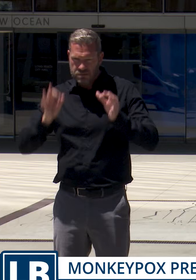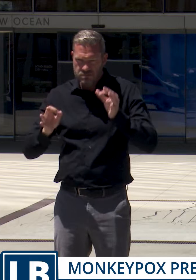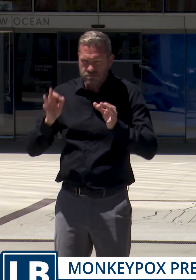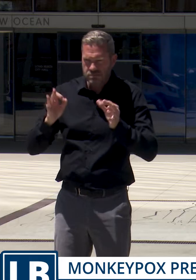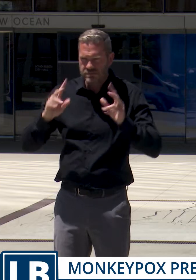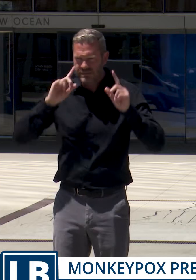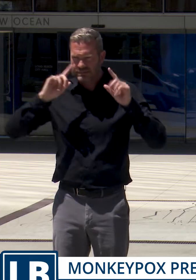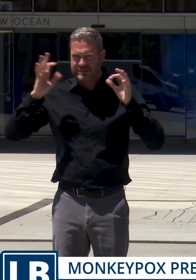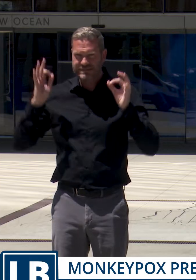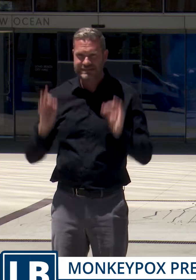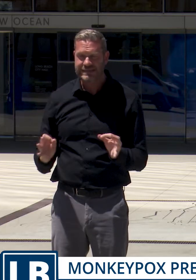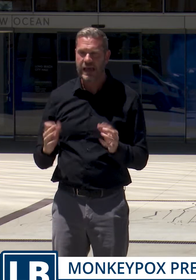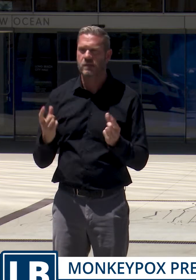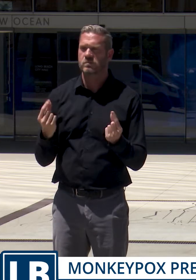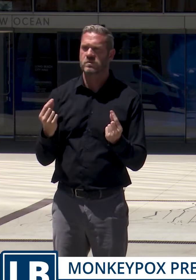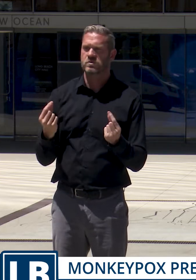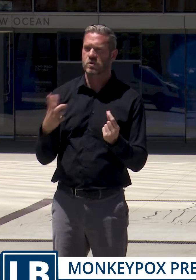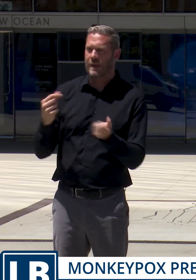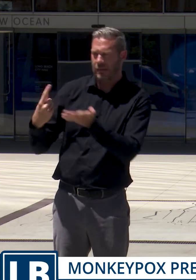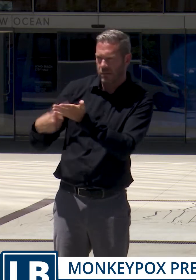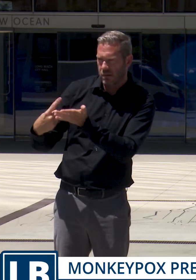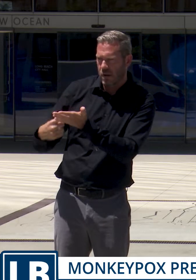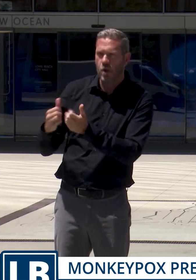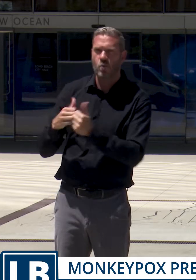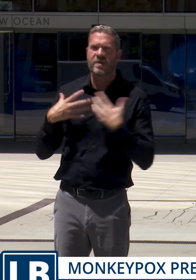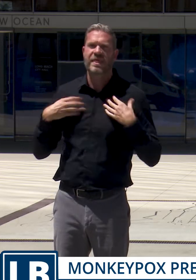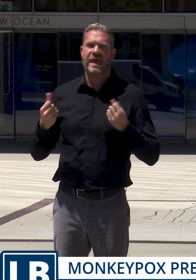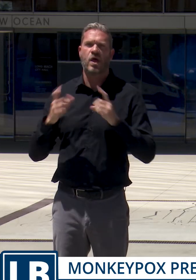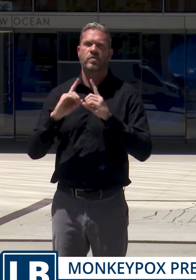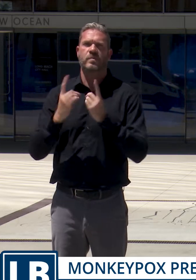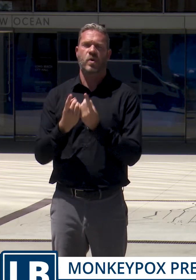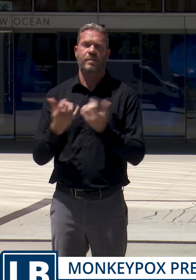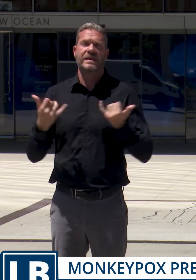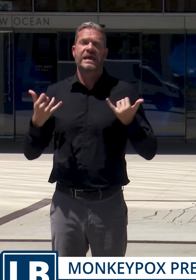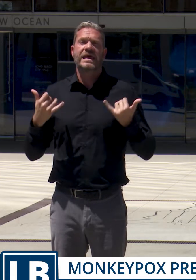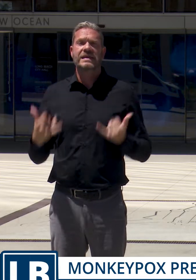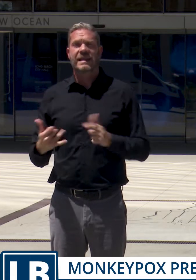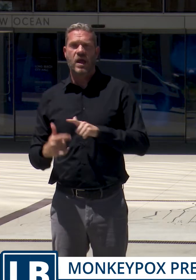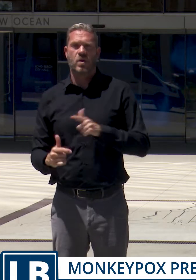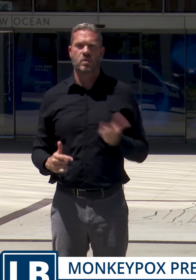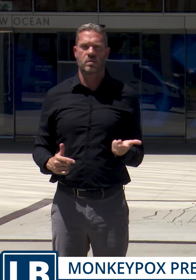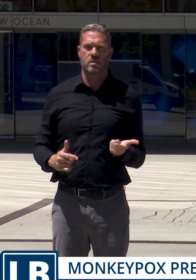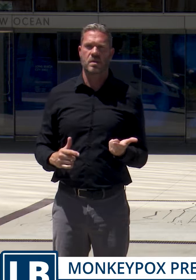health department i'm now going to turn it over to our health department director kelly collopy